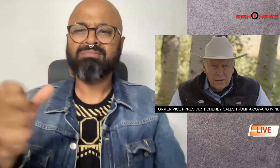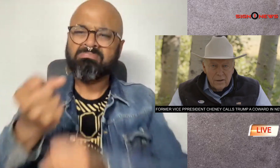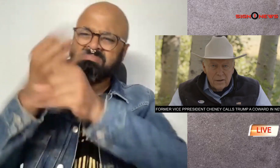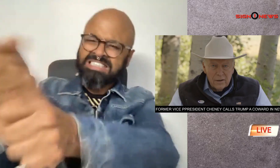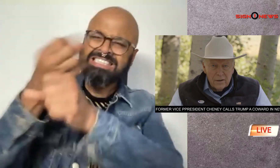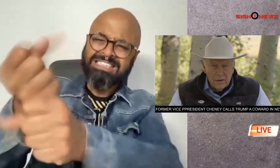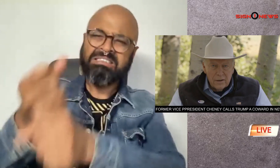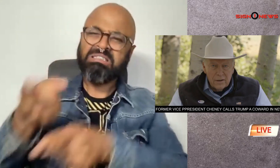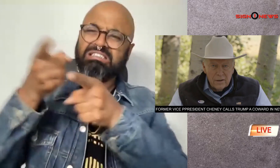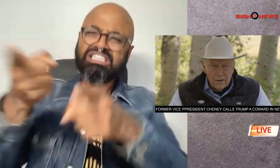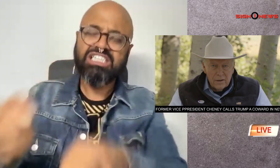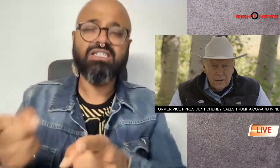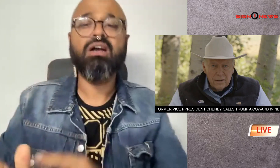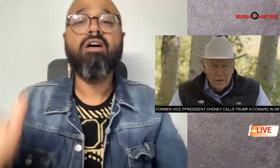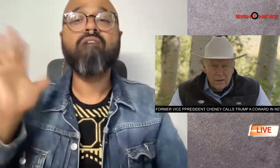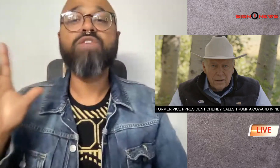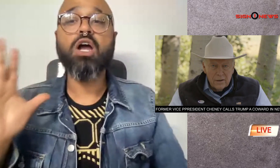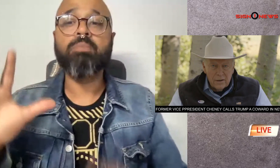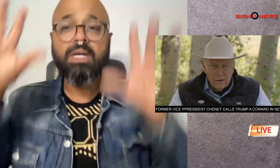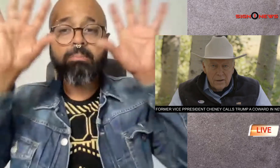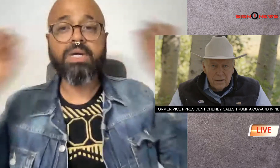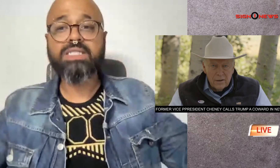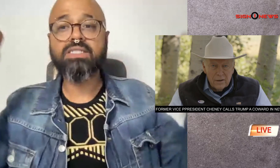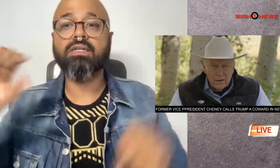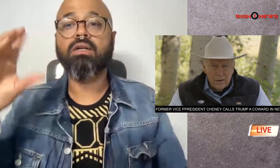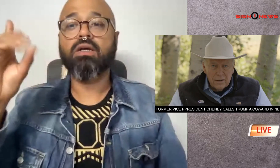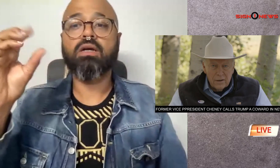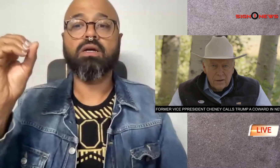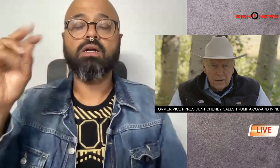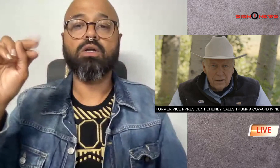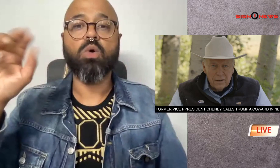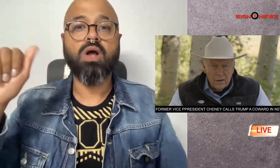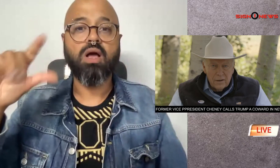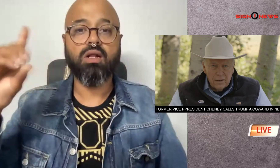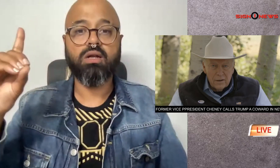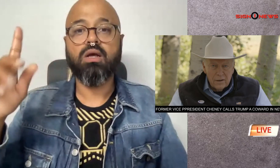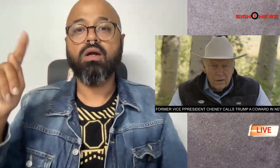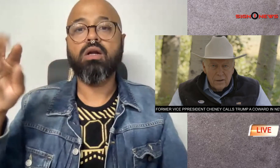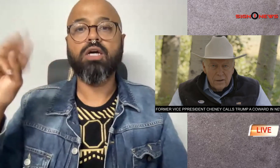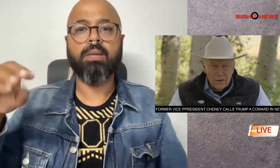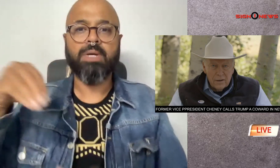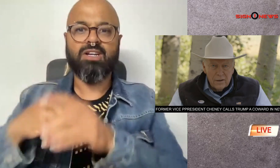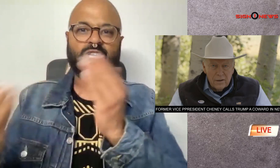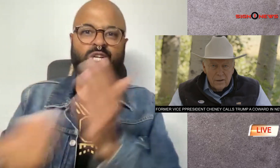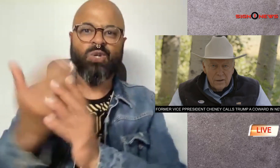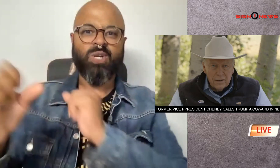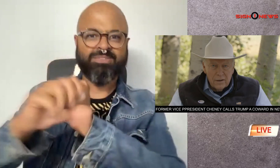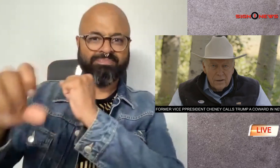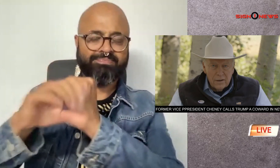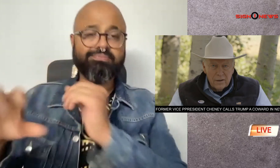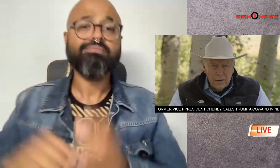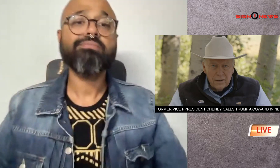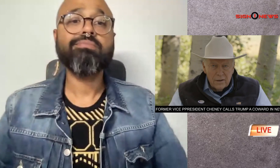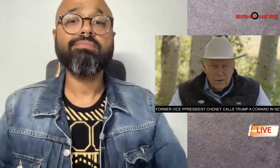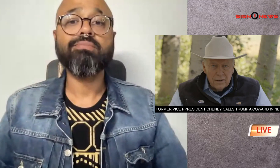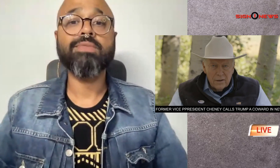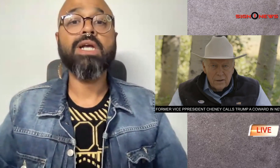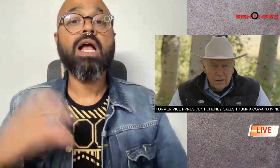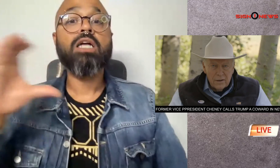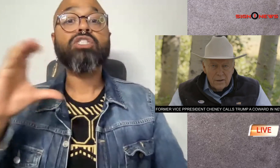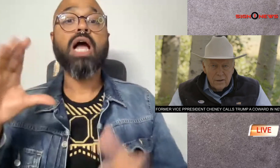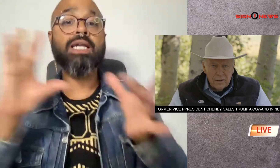former Vice President Dick Cheney blasted former President Donald Trump in a new ad